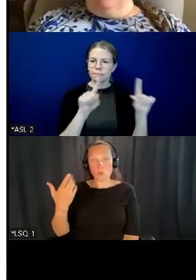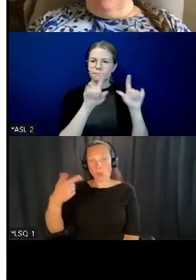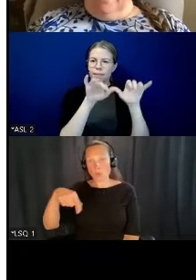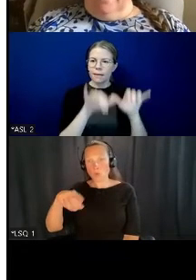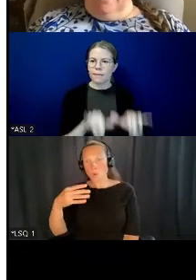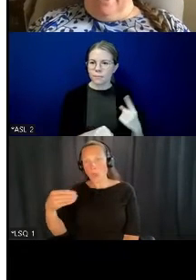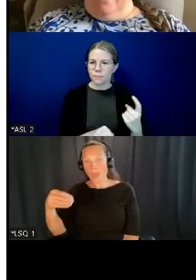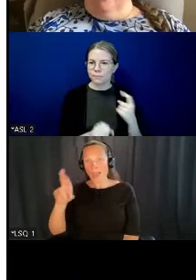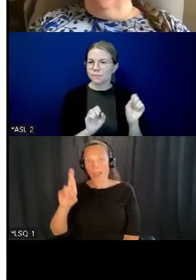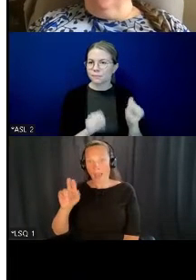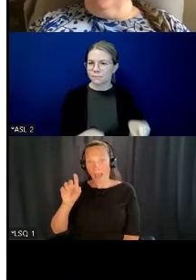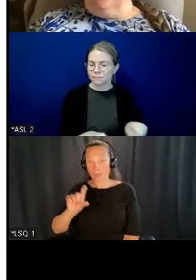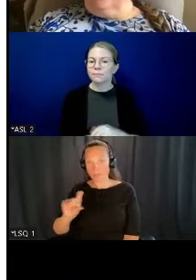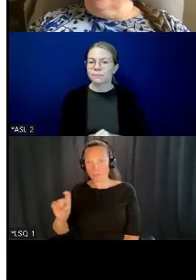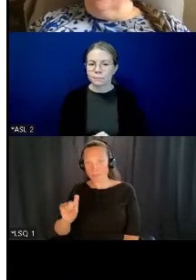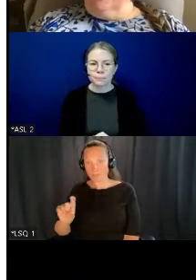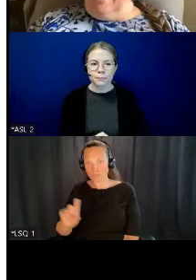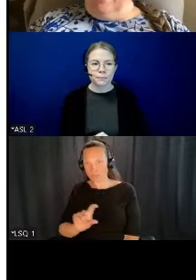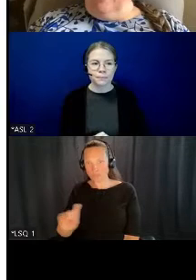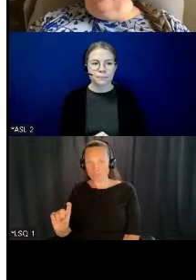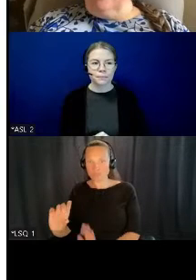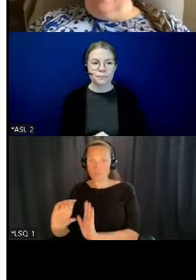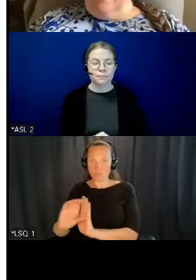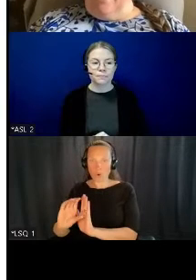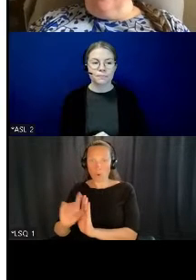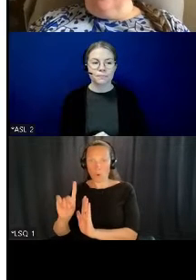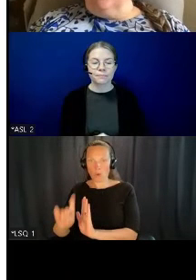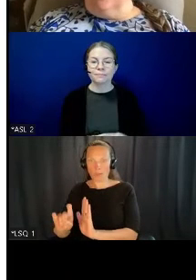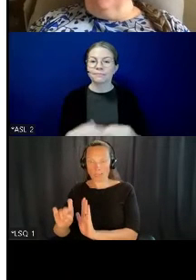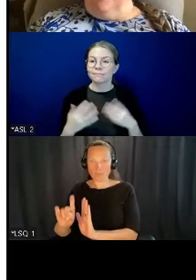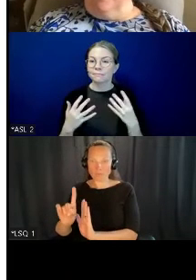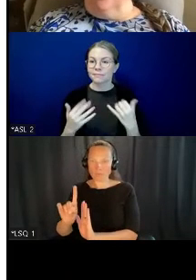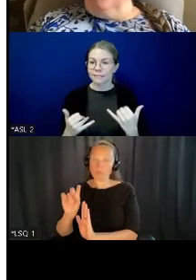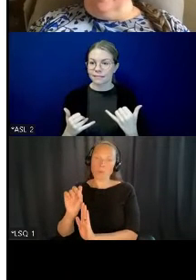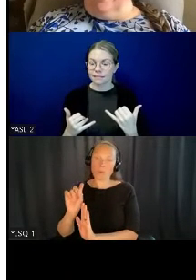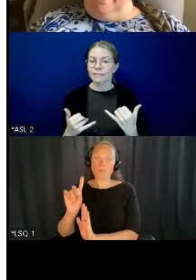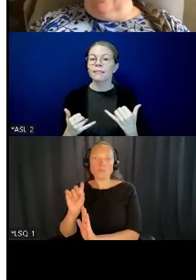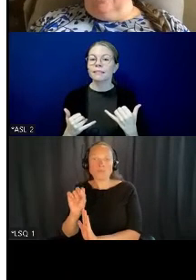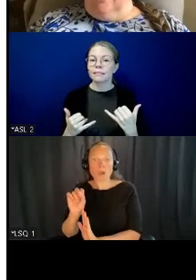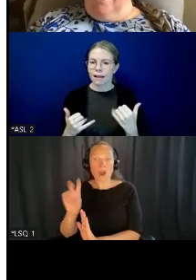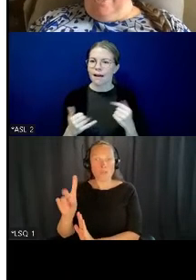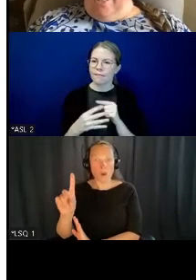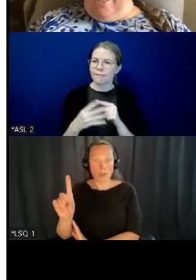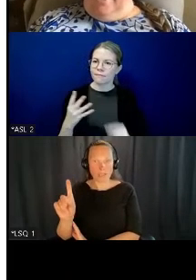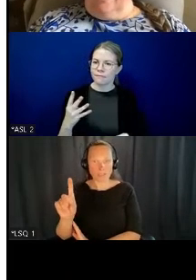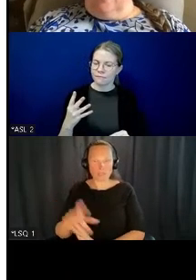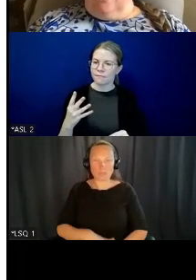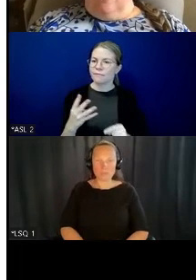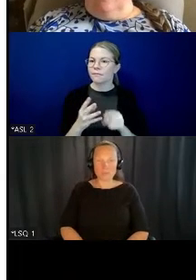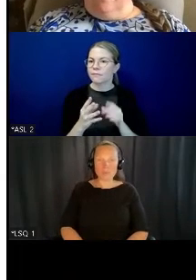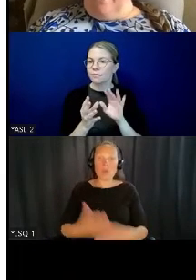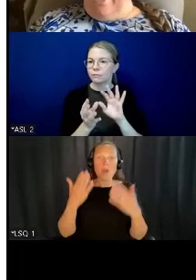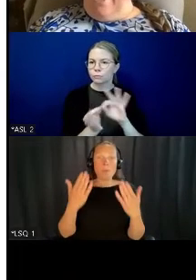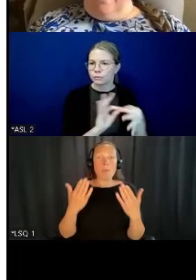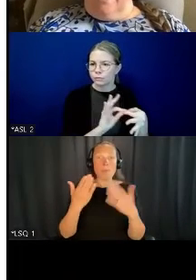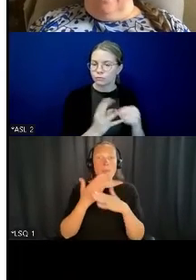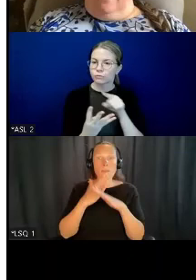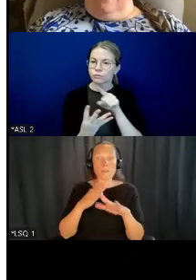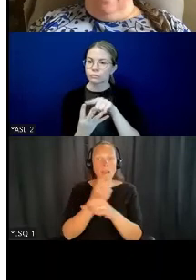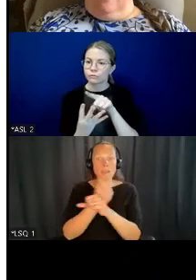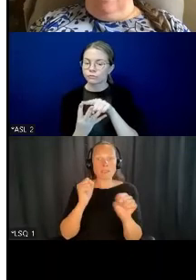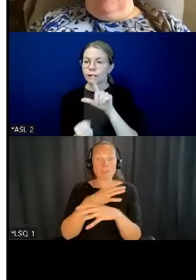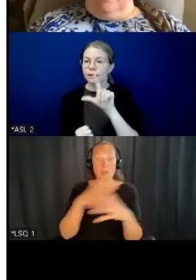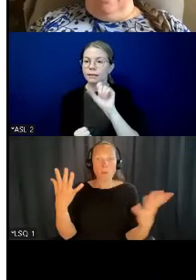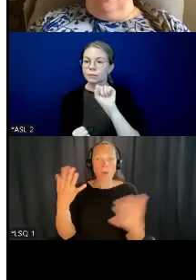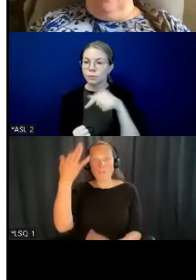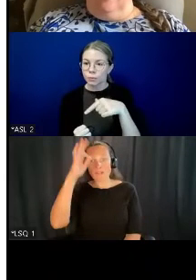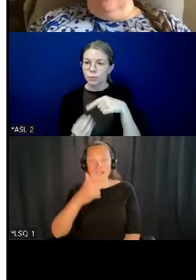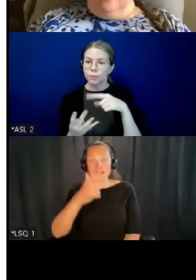MEETING TODAY FEATURES SIMULTANEOUS ENGLISH AND FRENCH TRANSLATION. LSQ AND ASL INTERPRETATION,